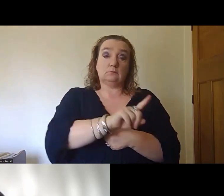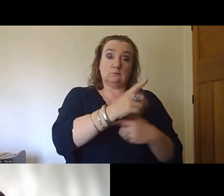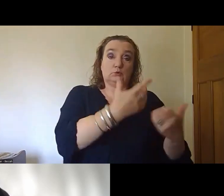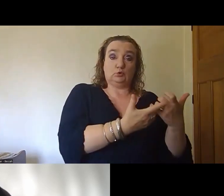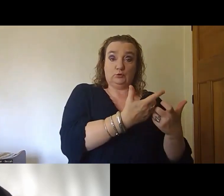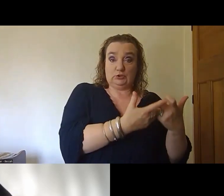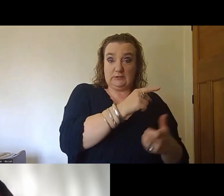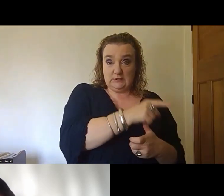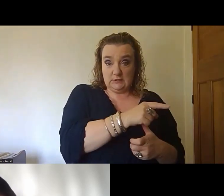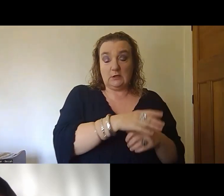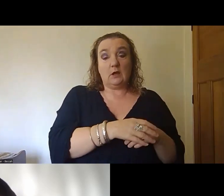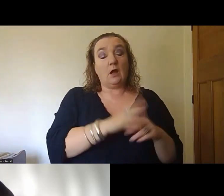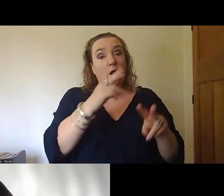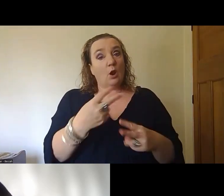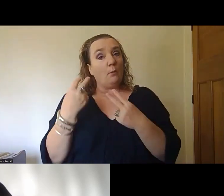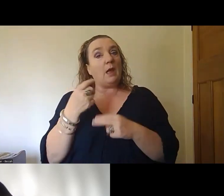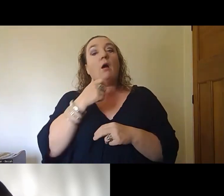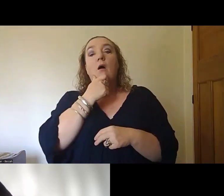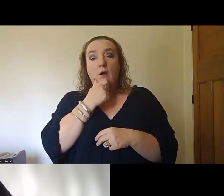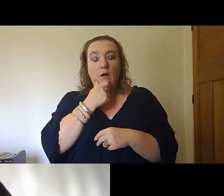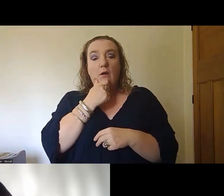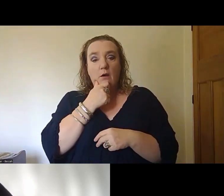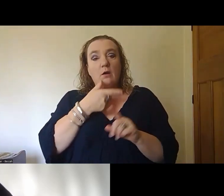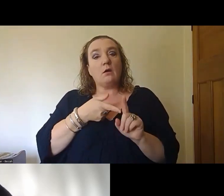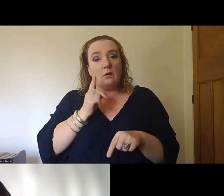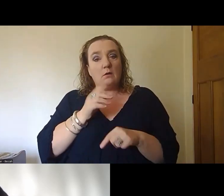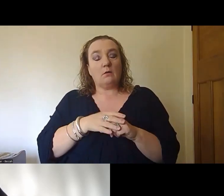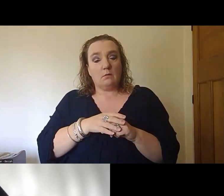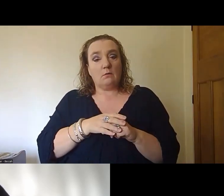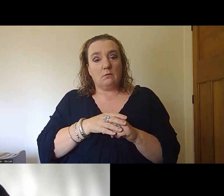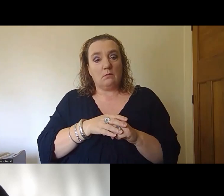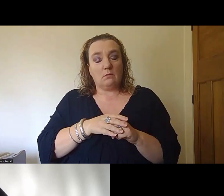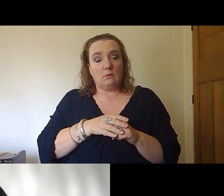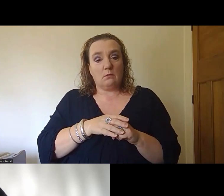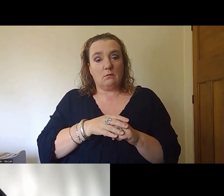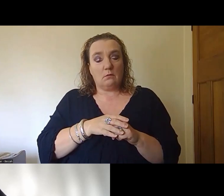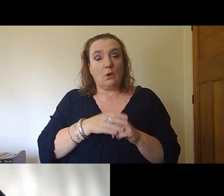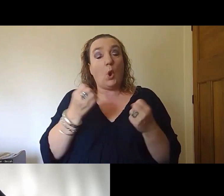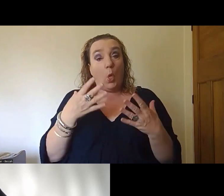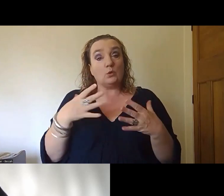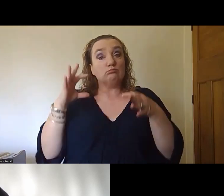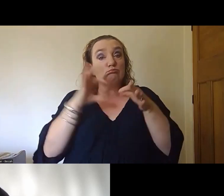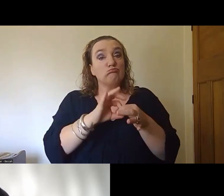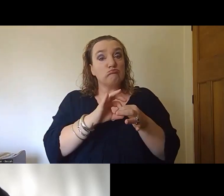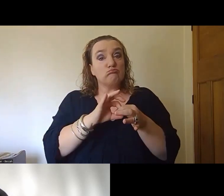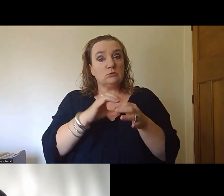I kind of looked back at them and I realised, yeah, quite a lot didn't apply to my experience.